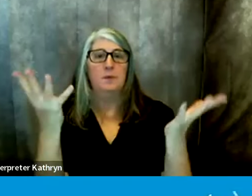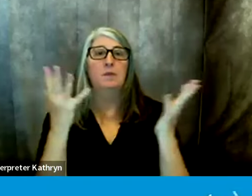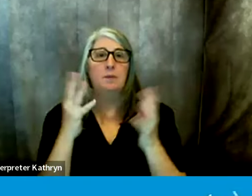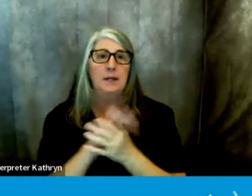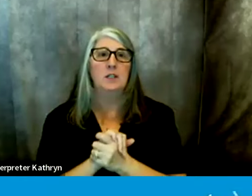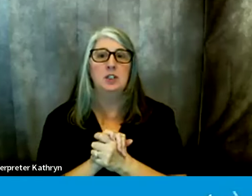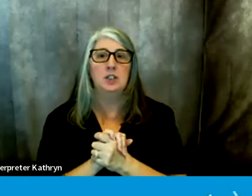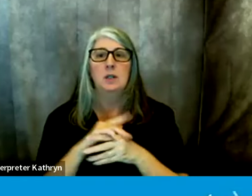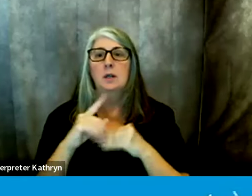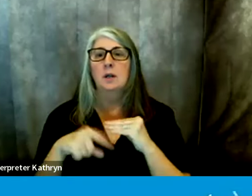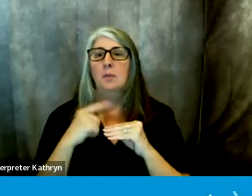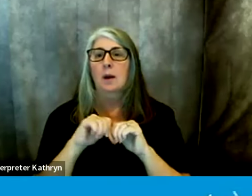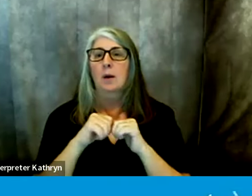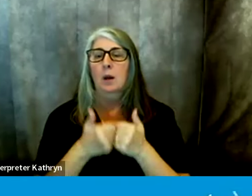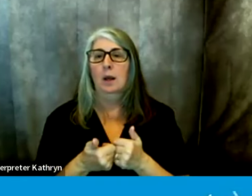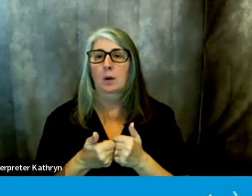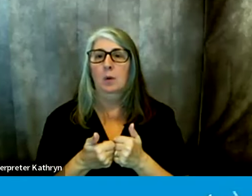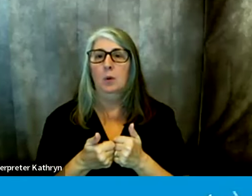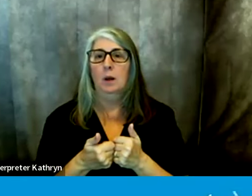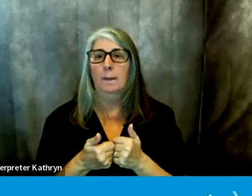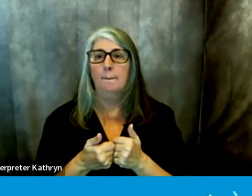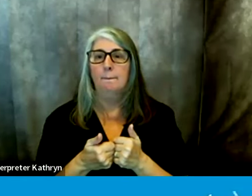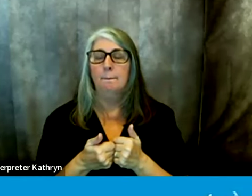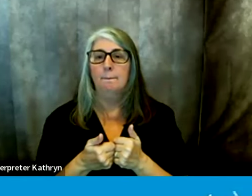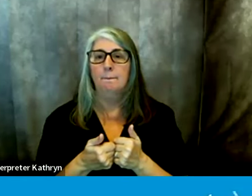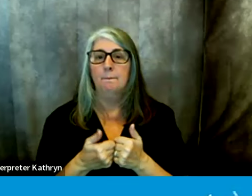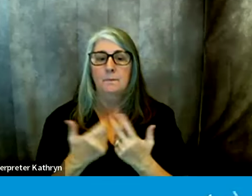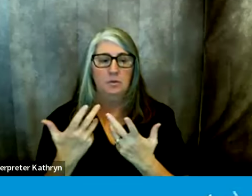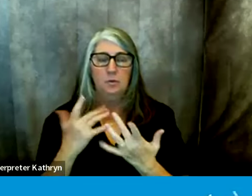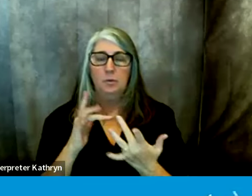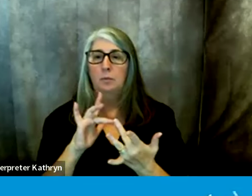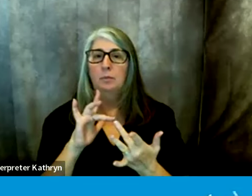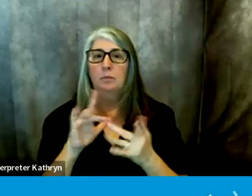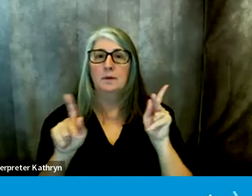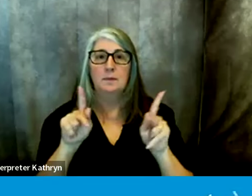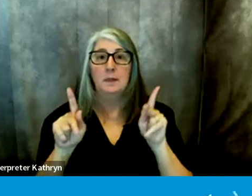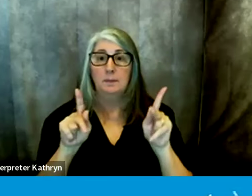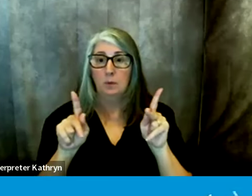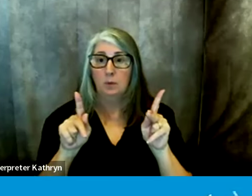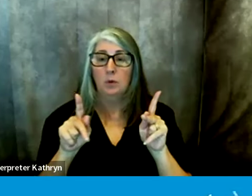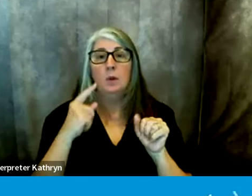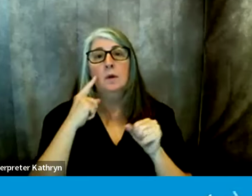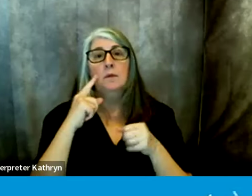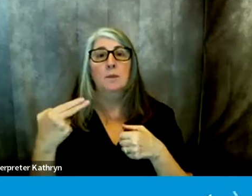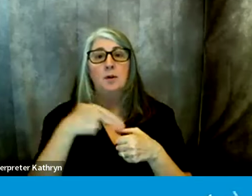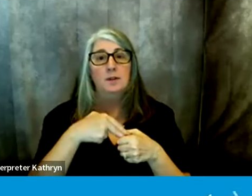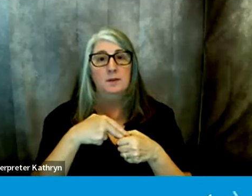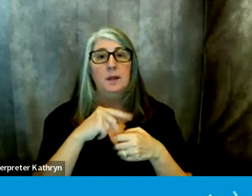about how to get in touch with people to participate in those focus groups.